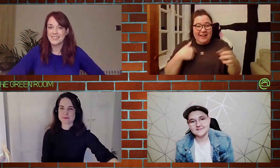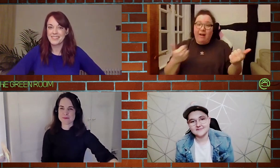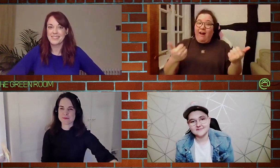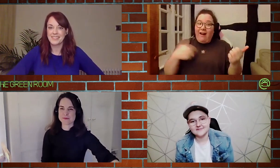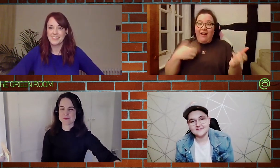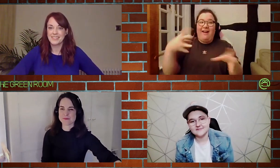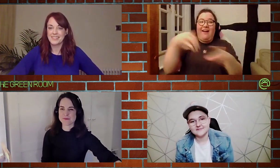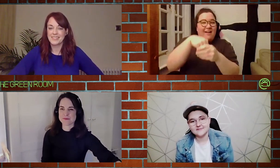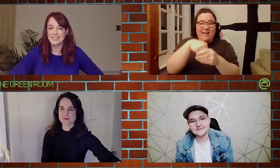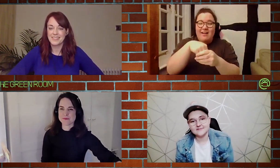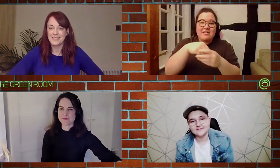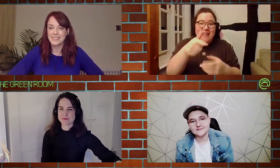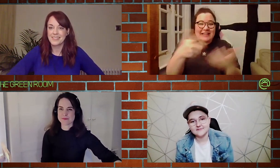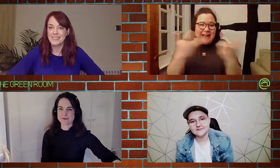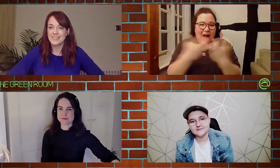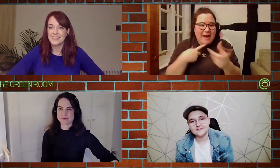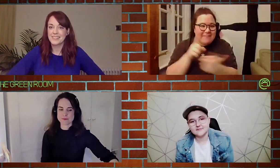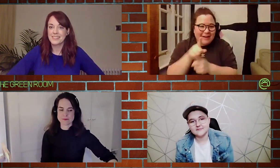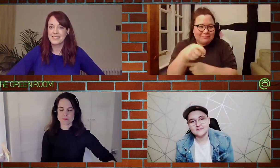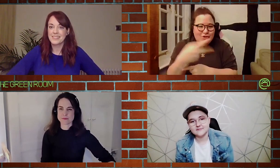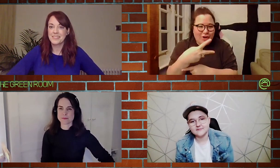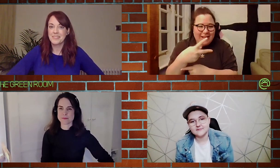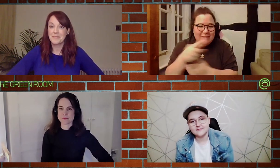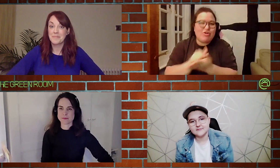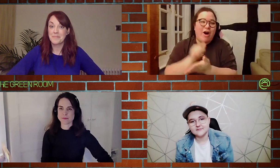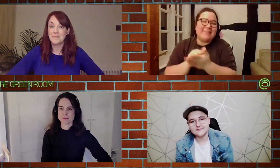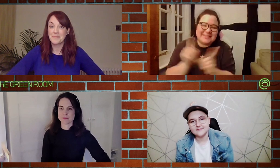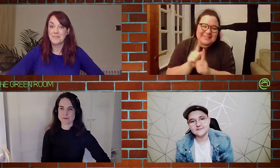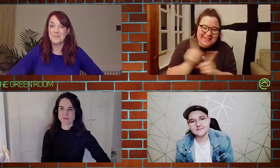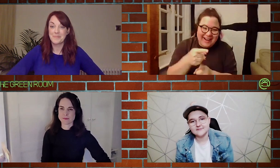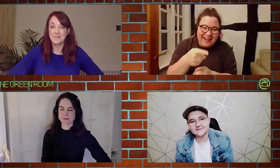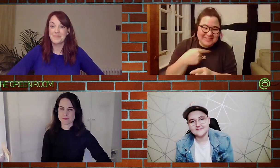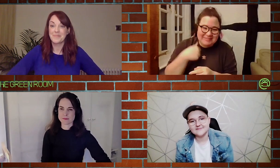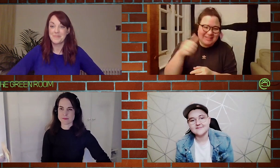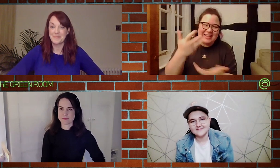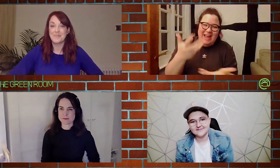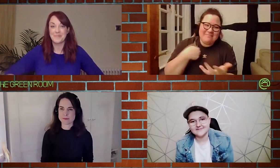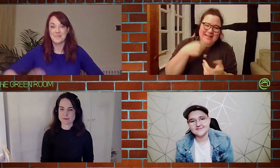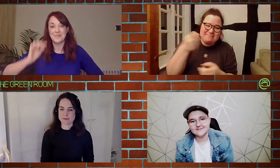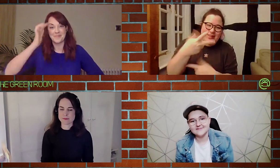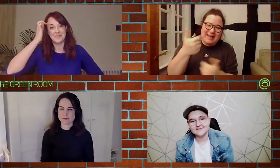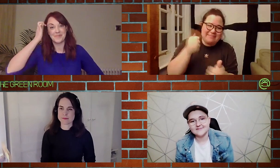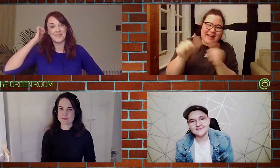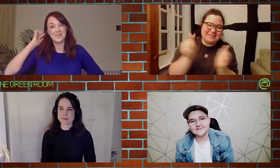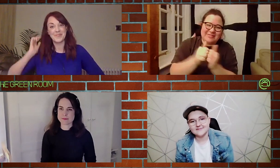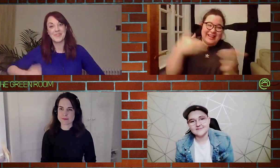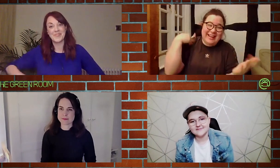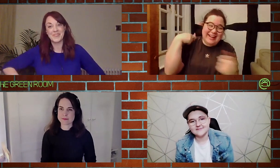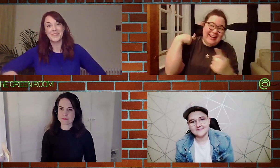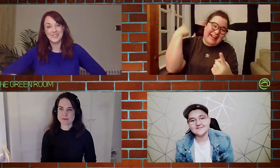and then Deaf Youth Theatre was set up. I got into that and that's how I met Brooklyn for the first time.